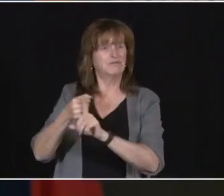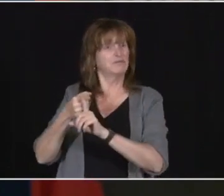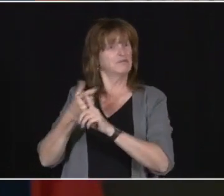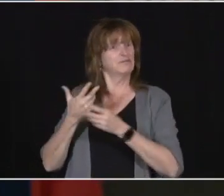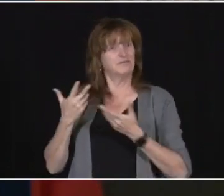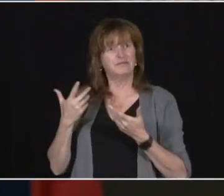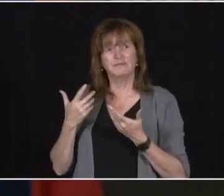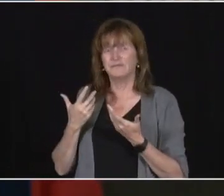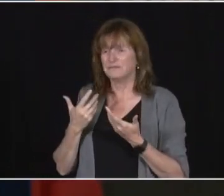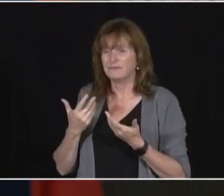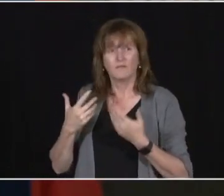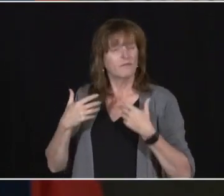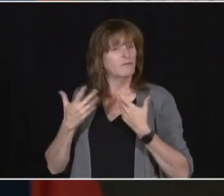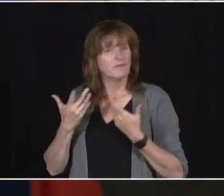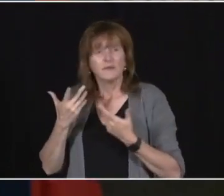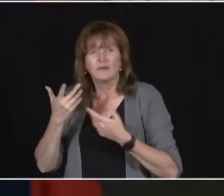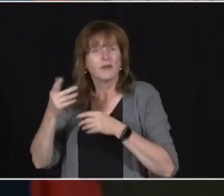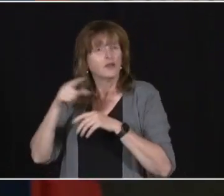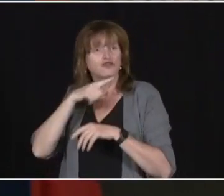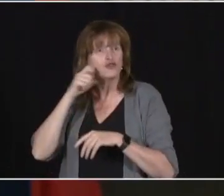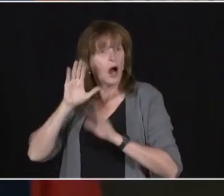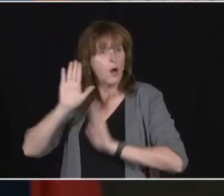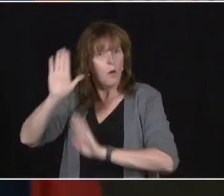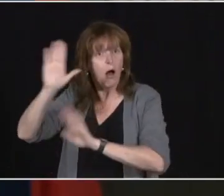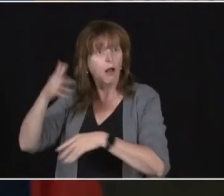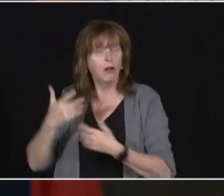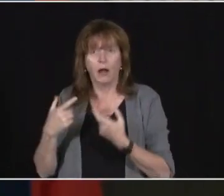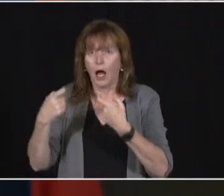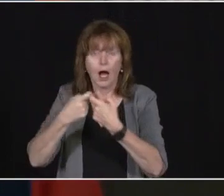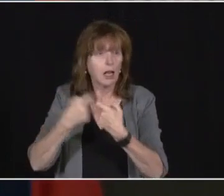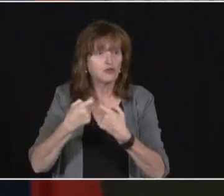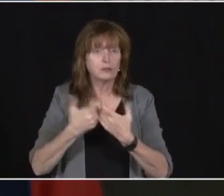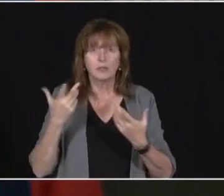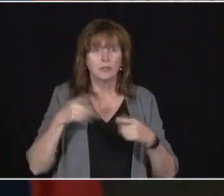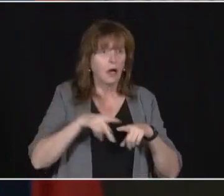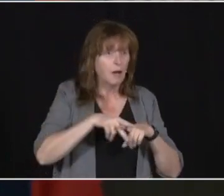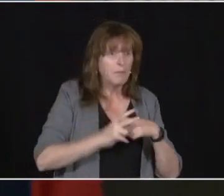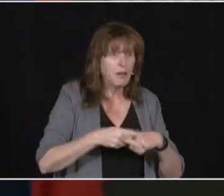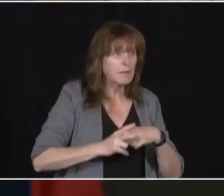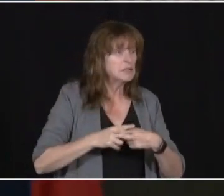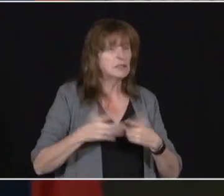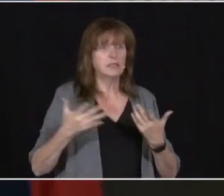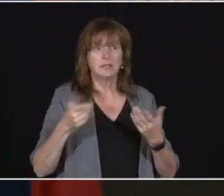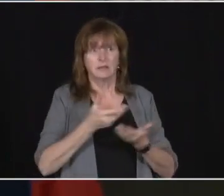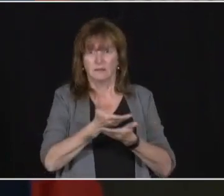travelers and so many others that serve this province as essential workers. Just like doctors and nurses continue to do.